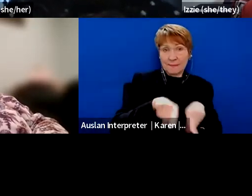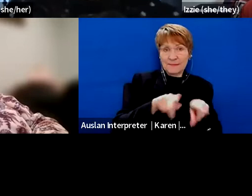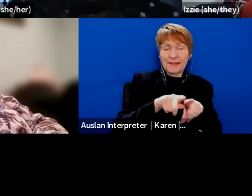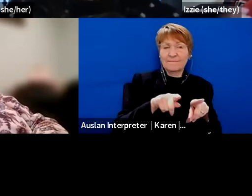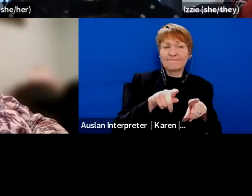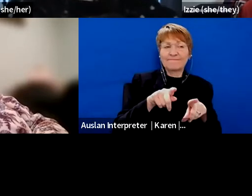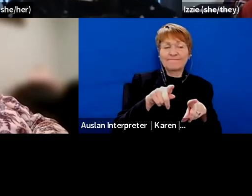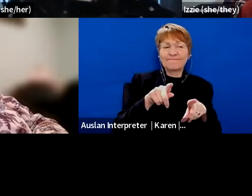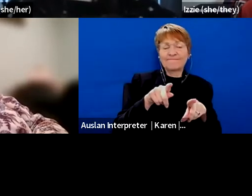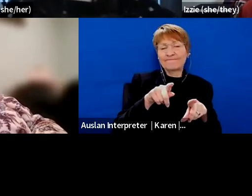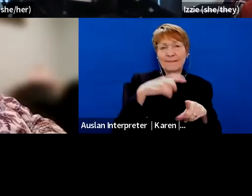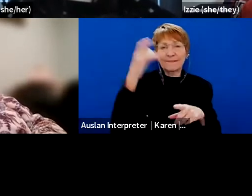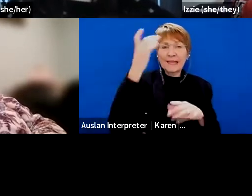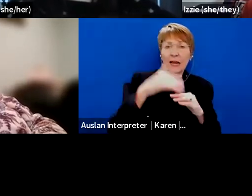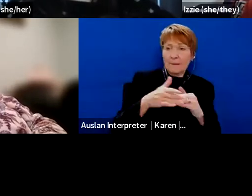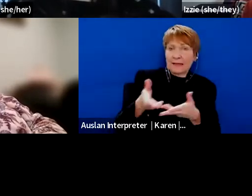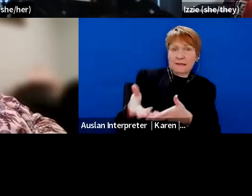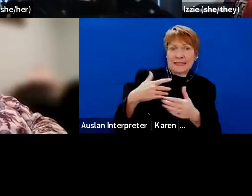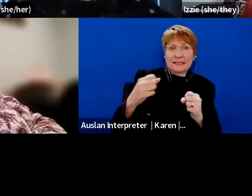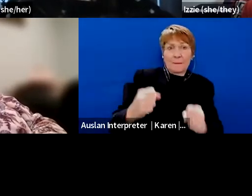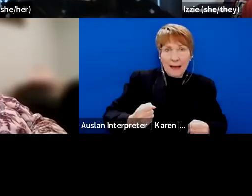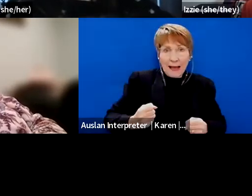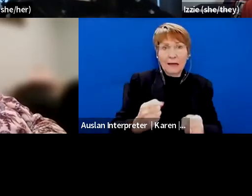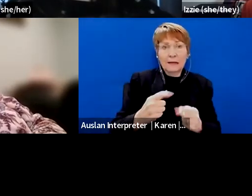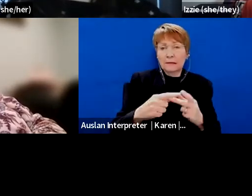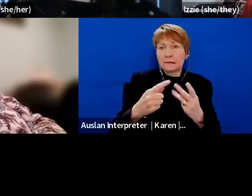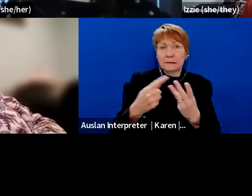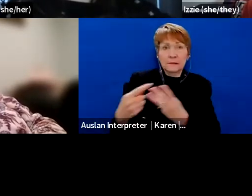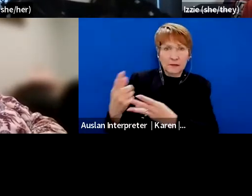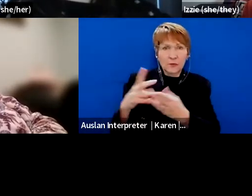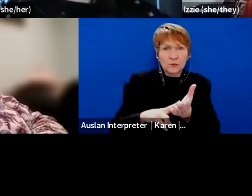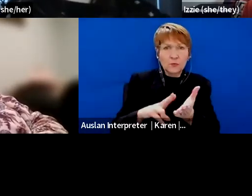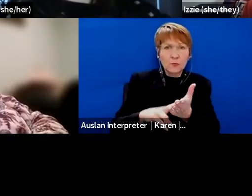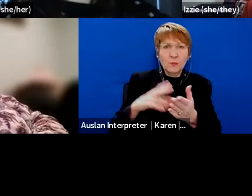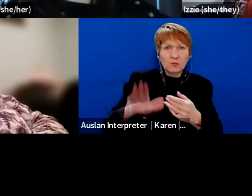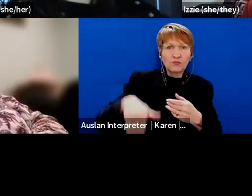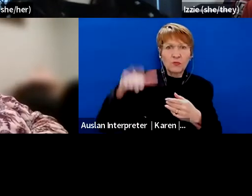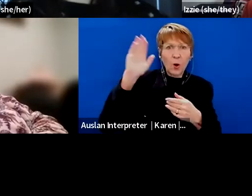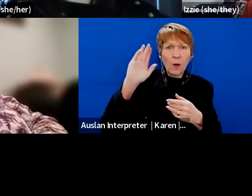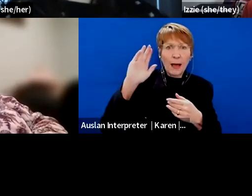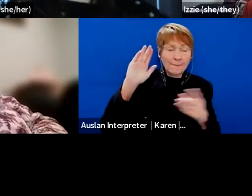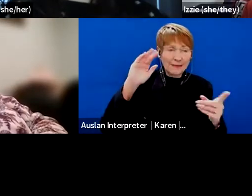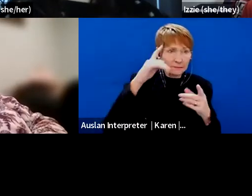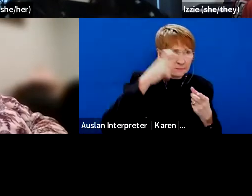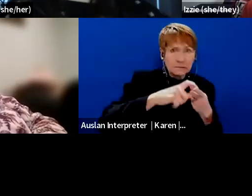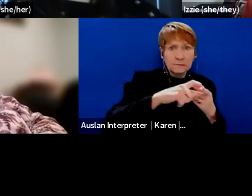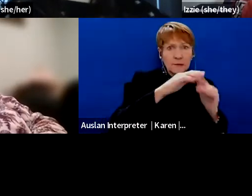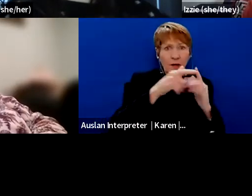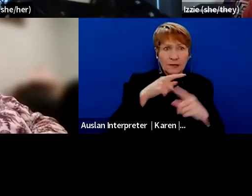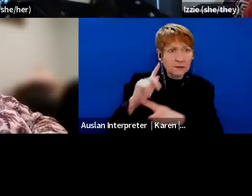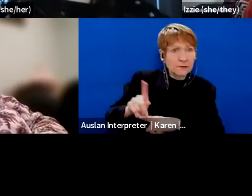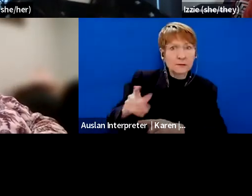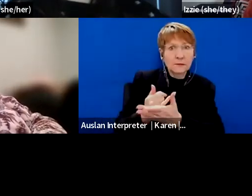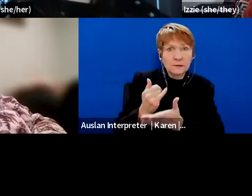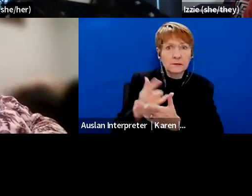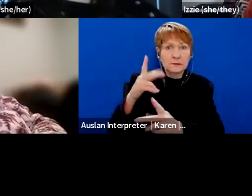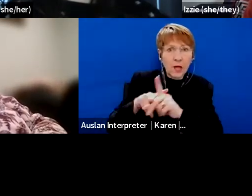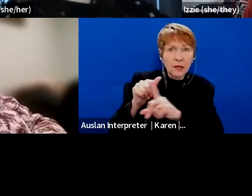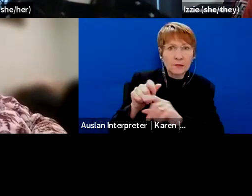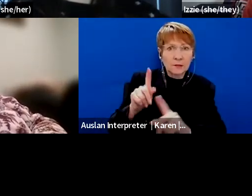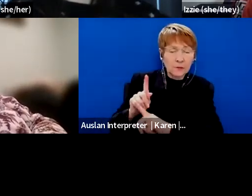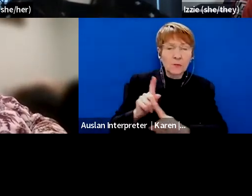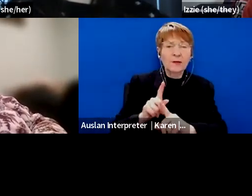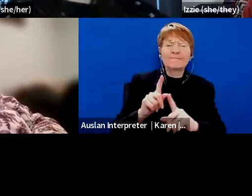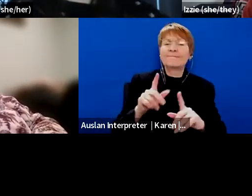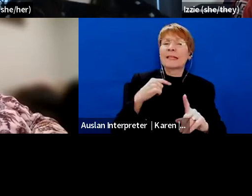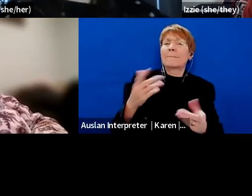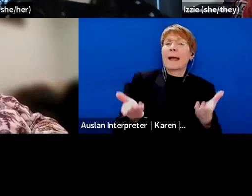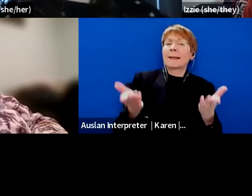again, talking about that balance between having a childhood, but also trying to make sure that your child is rich, receiving the help that they need and the support they need.